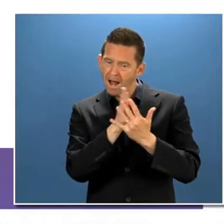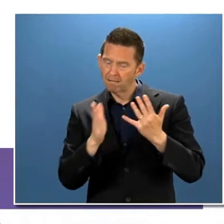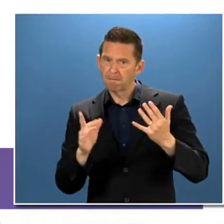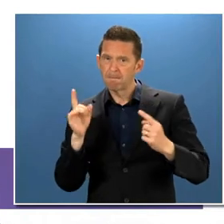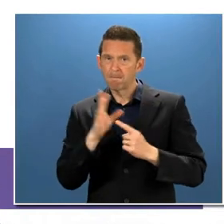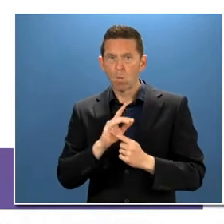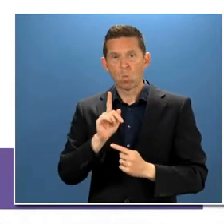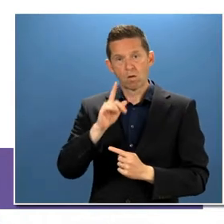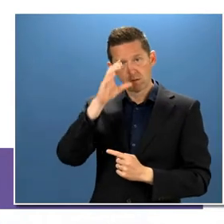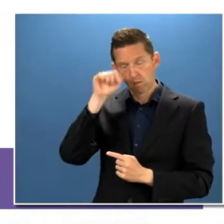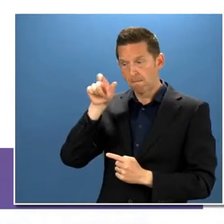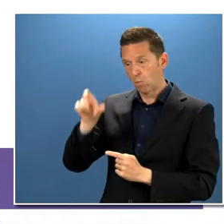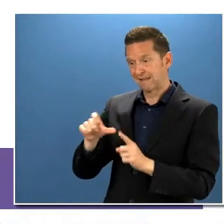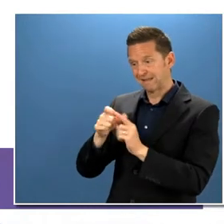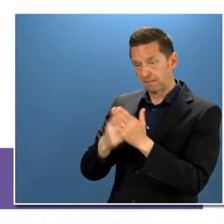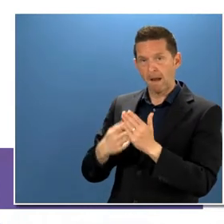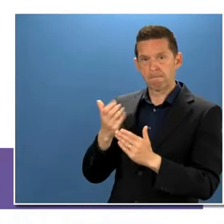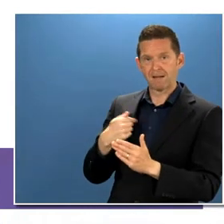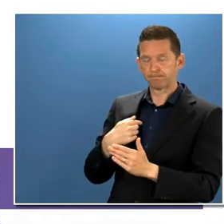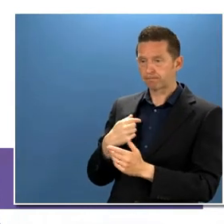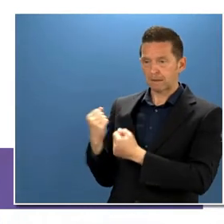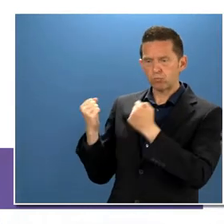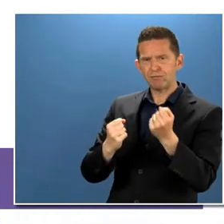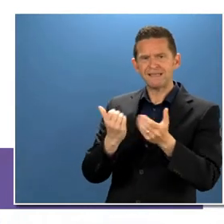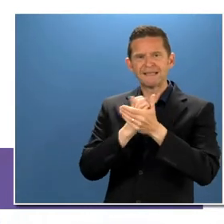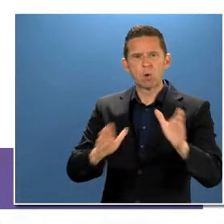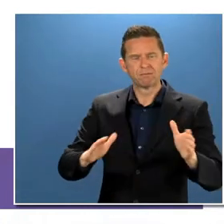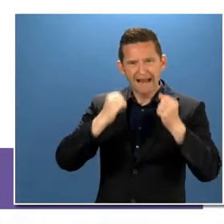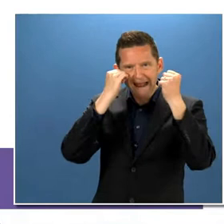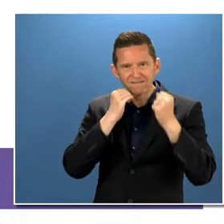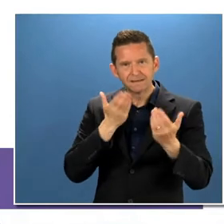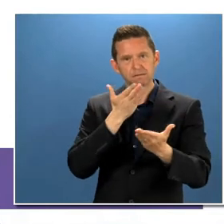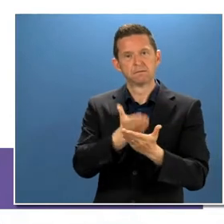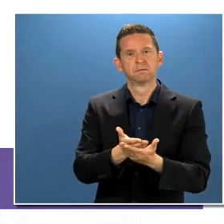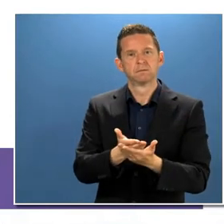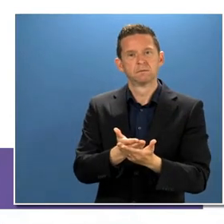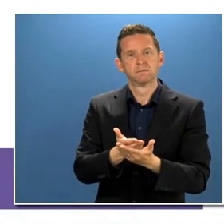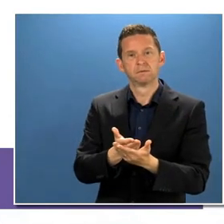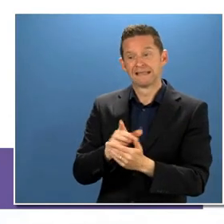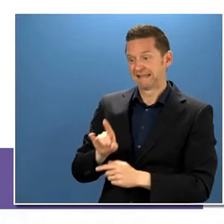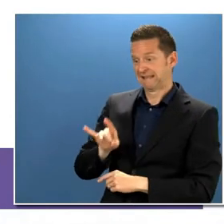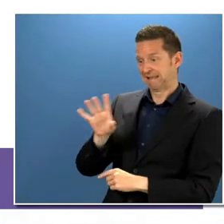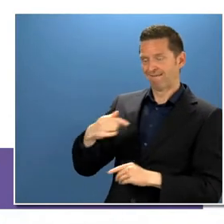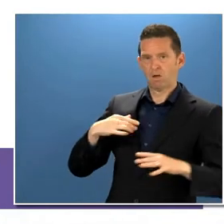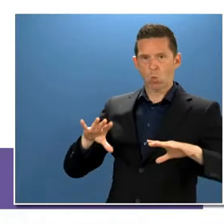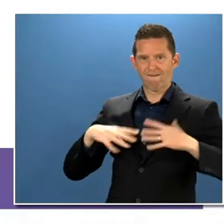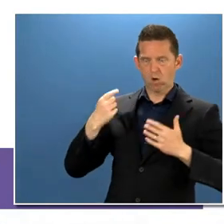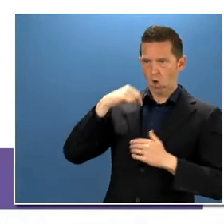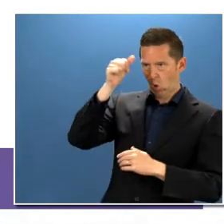may need to provide expert evidence on a certain issue. They may not have ready access to particular experts